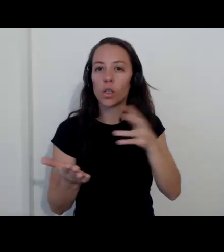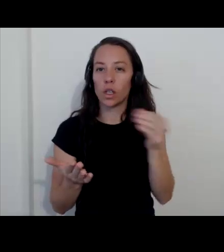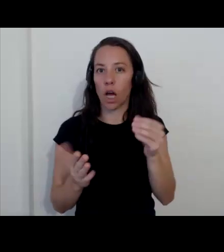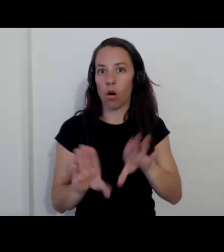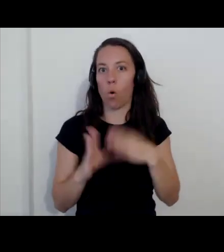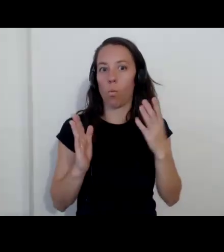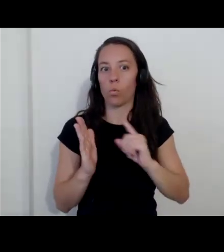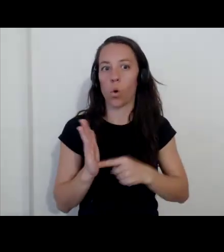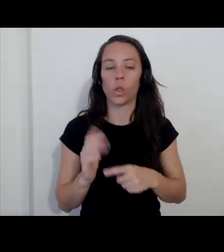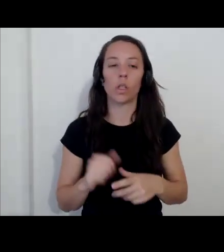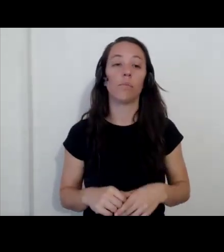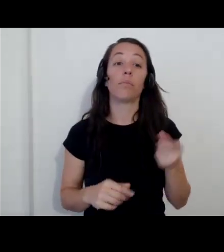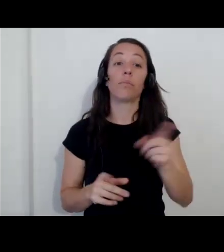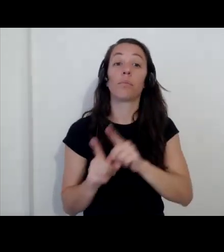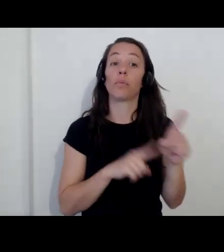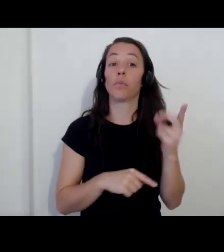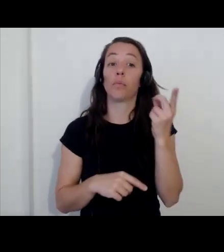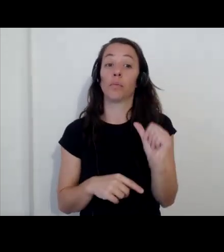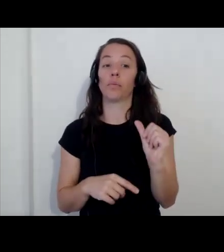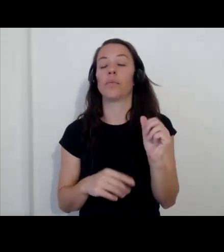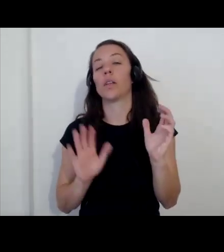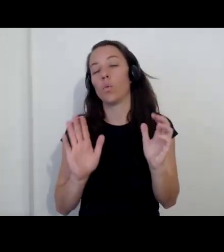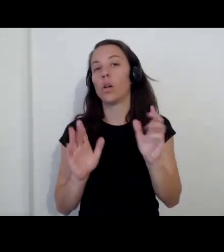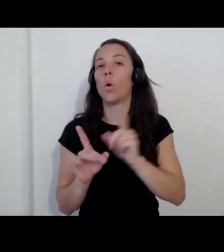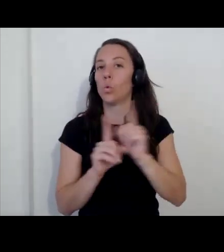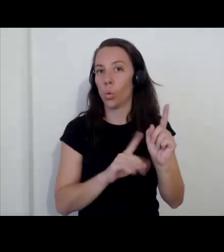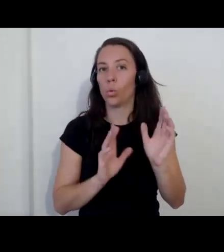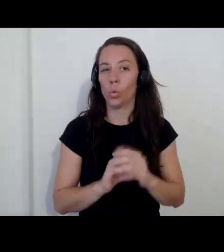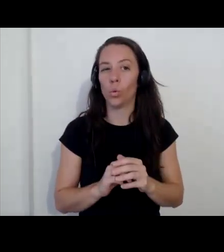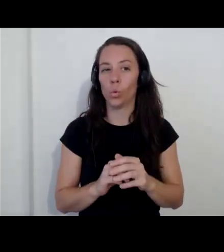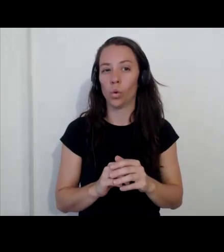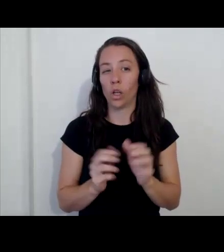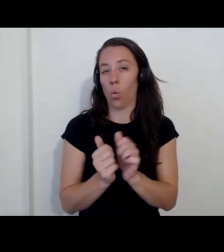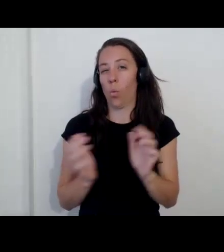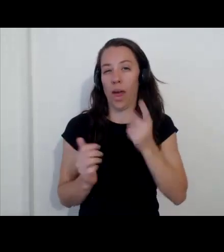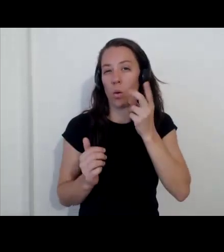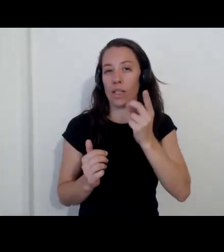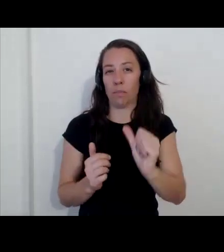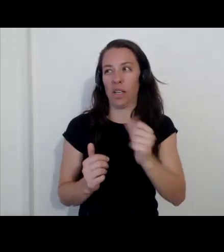In addition, disability aside, we were noticing that traditional education systems